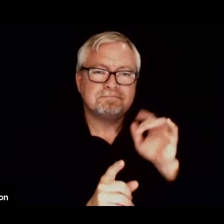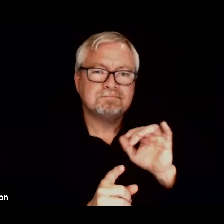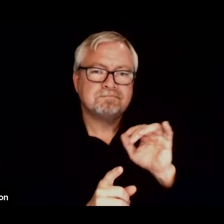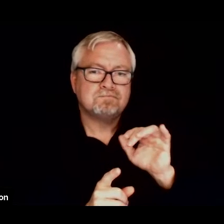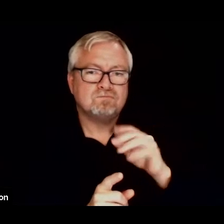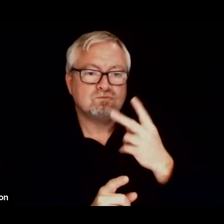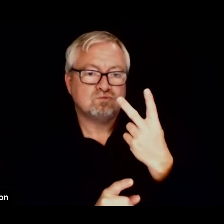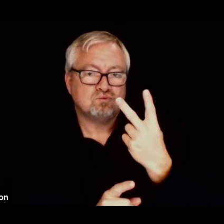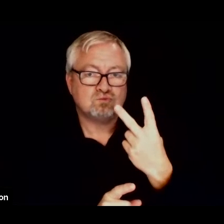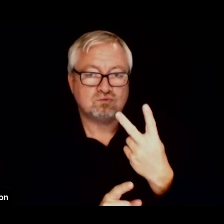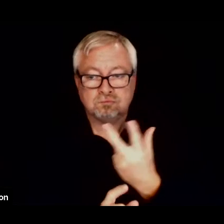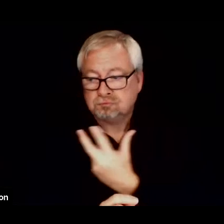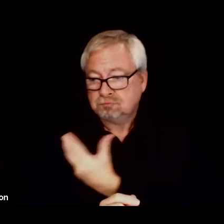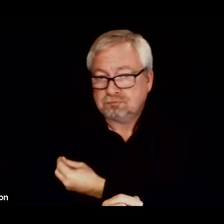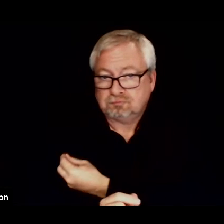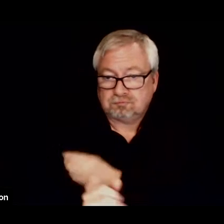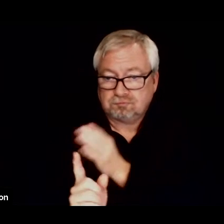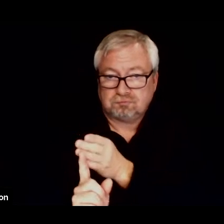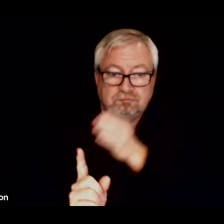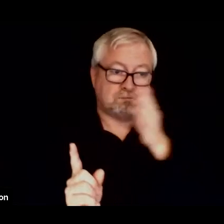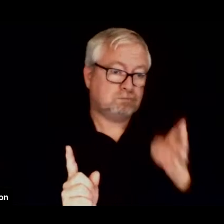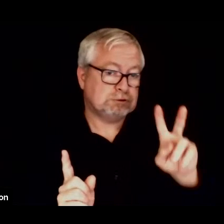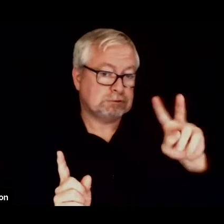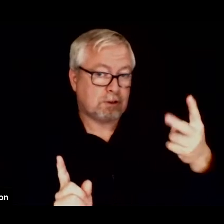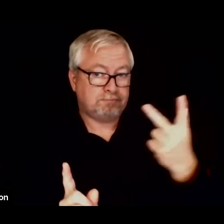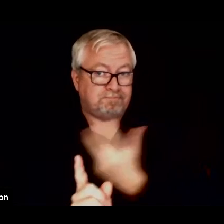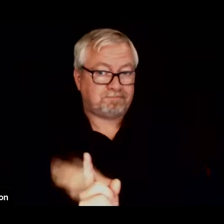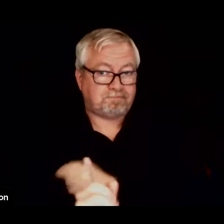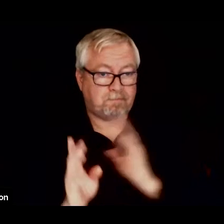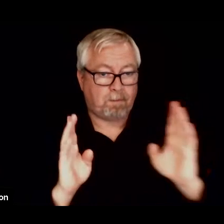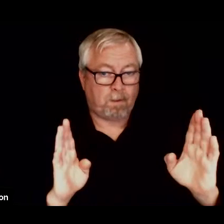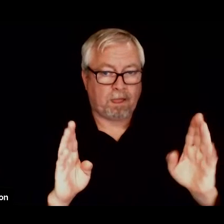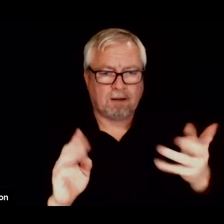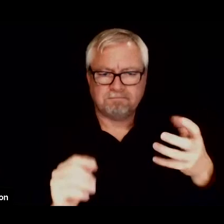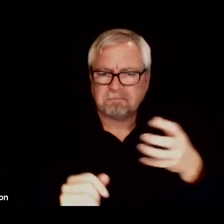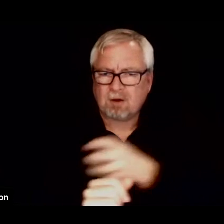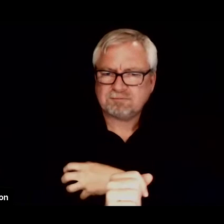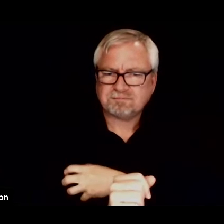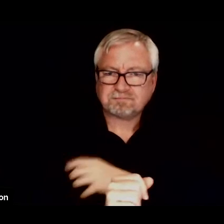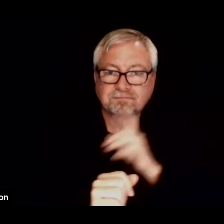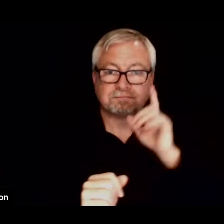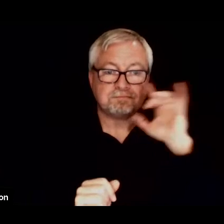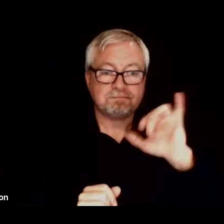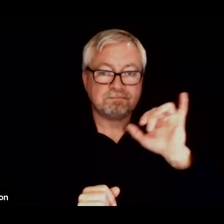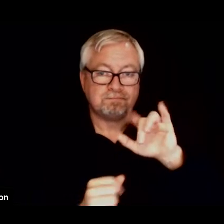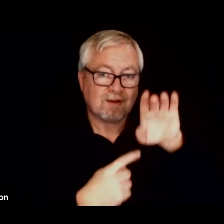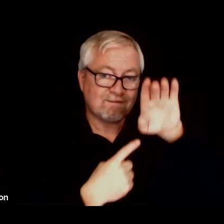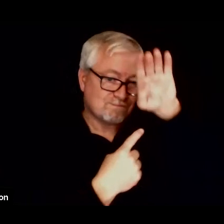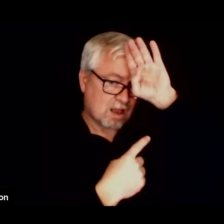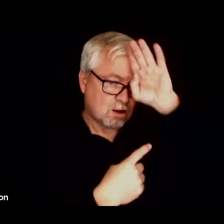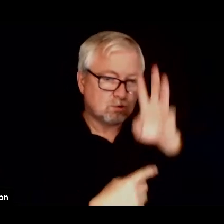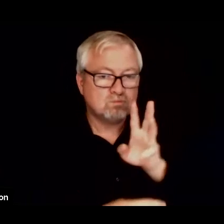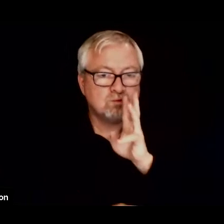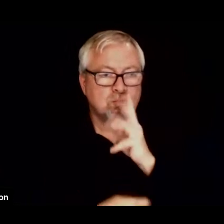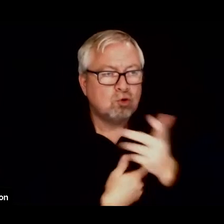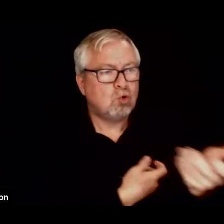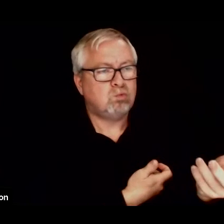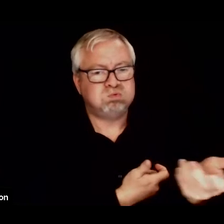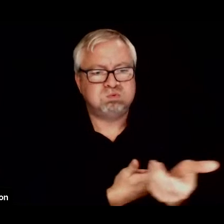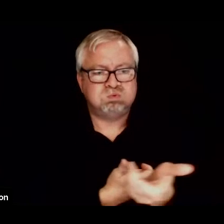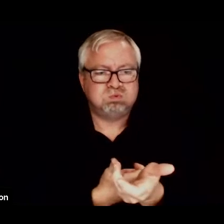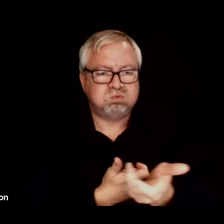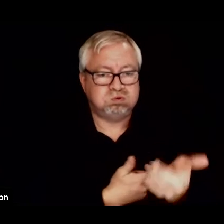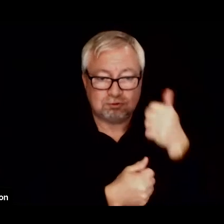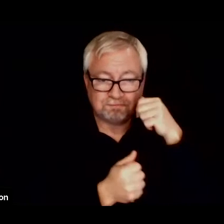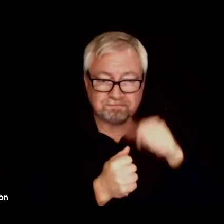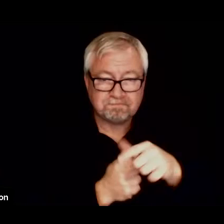these vaccines are a pretty powerful fire hose you know in fighting the fire that is the pandemic and